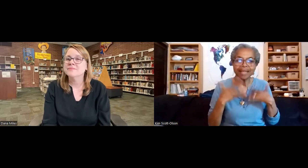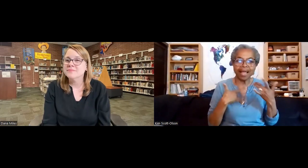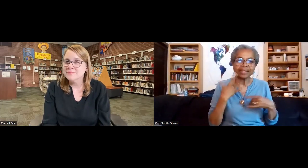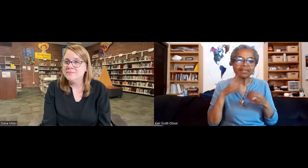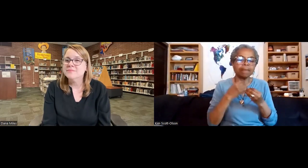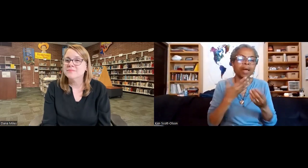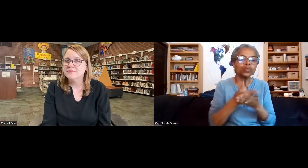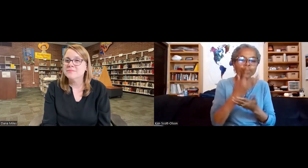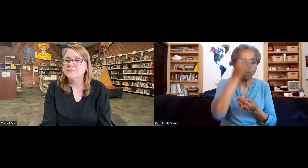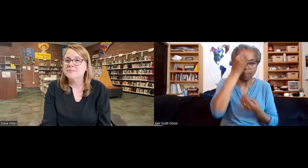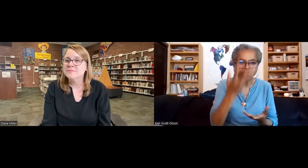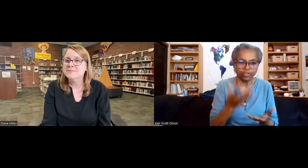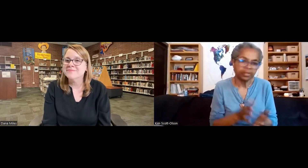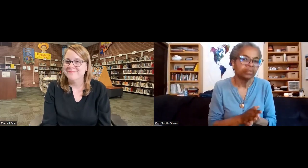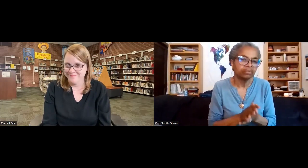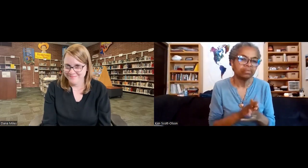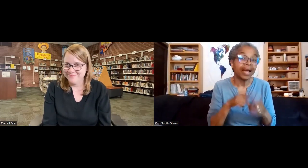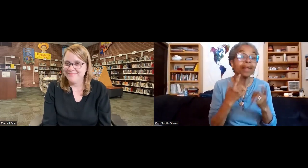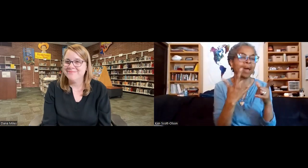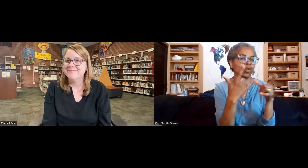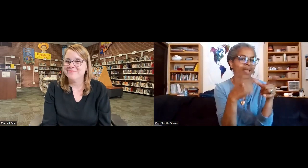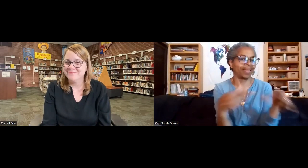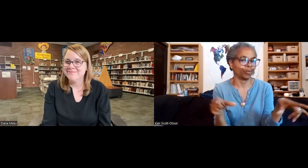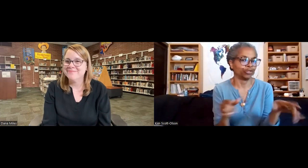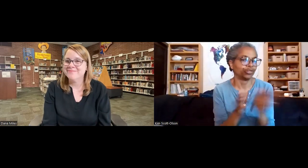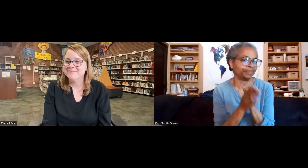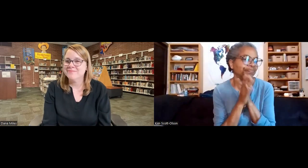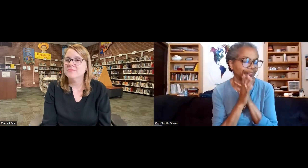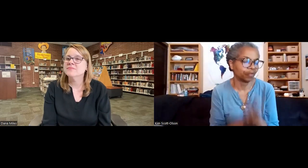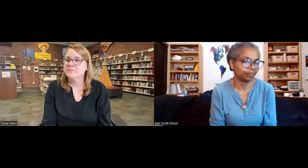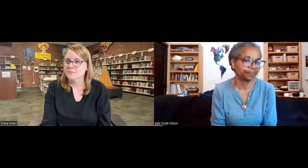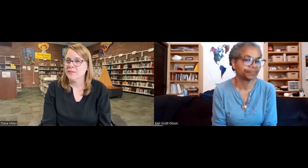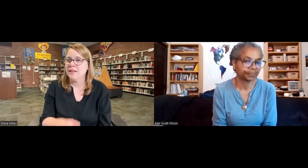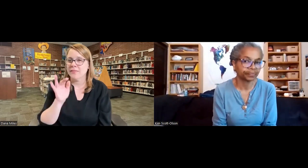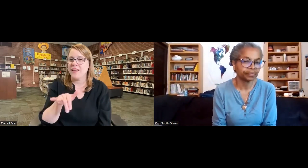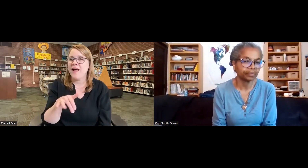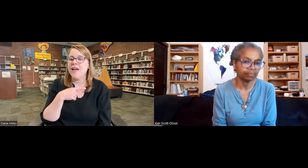I want them motivated and excited about new information. And about language.